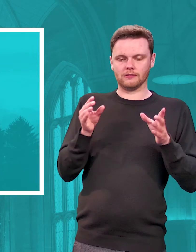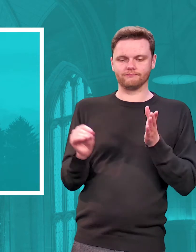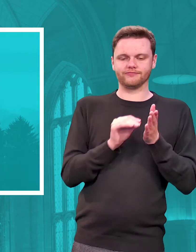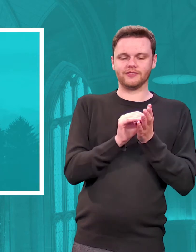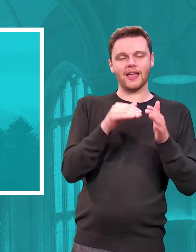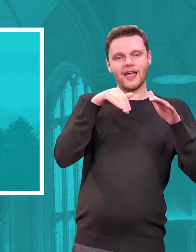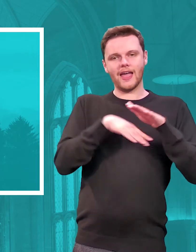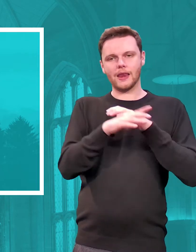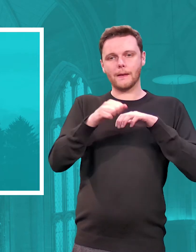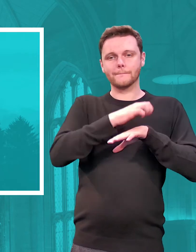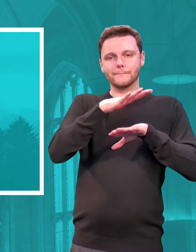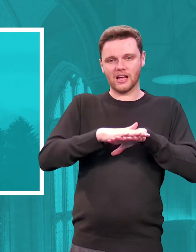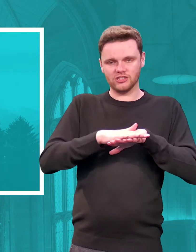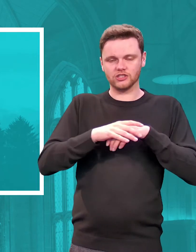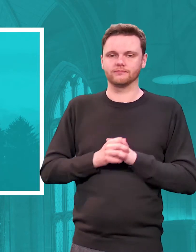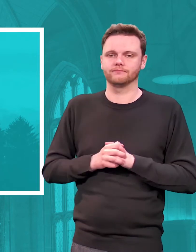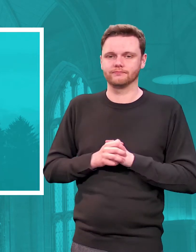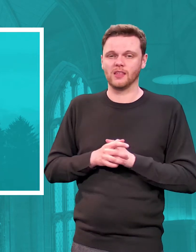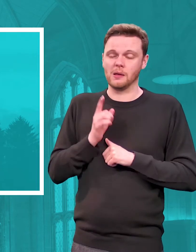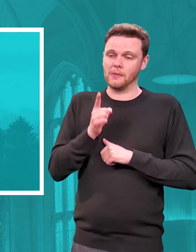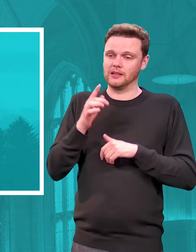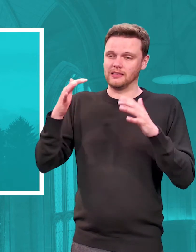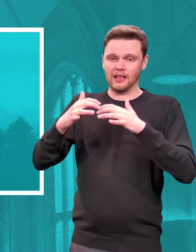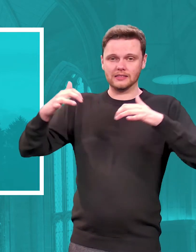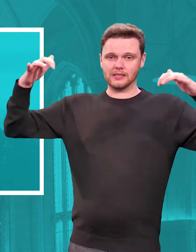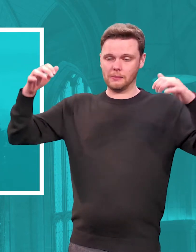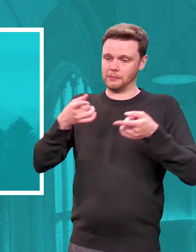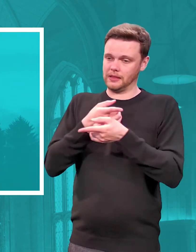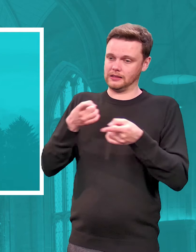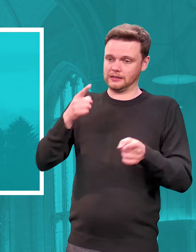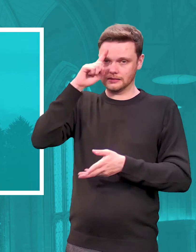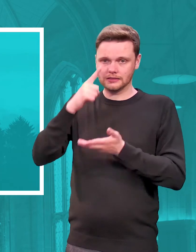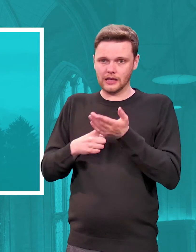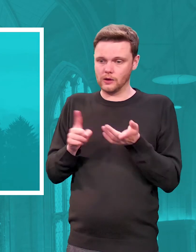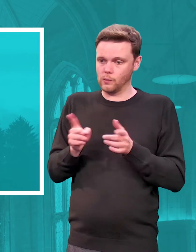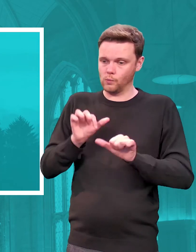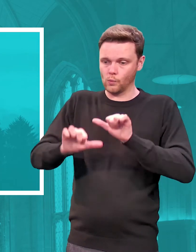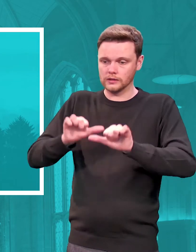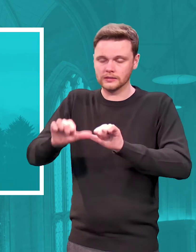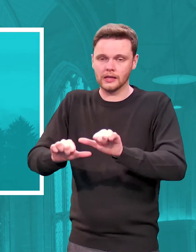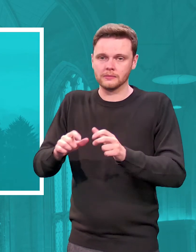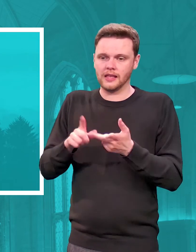It shall be for the Assembly to determine what steps, if any, are now taken.